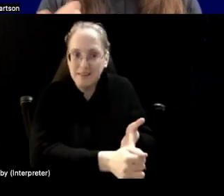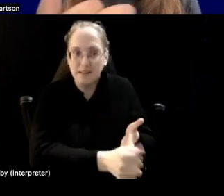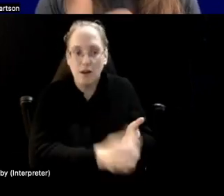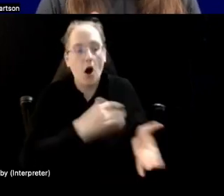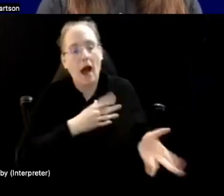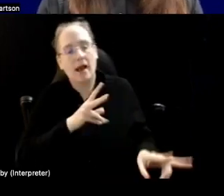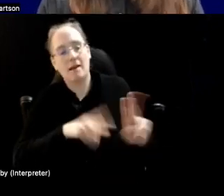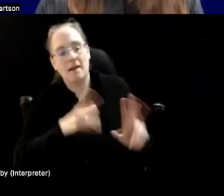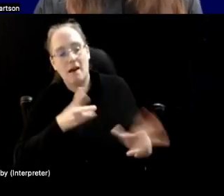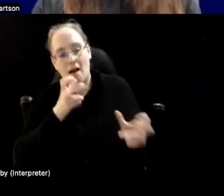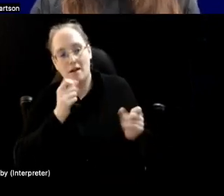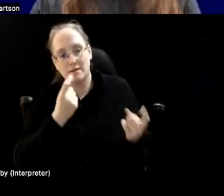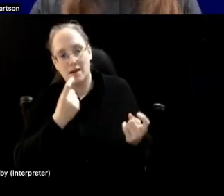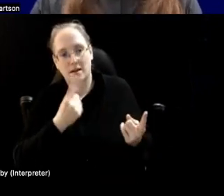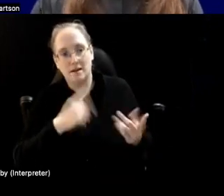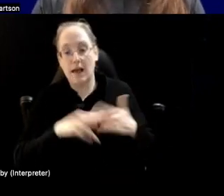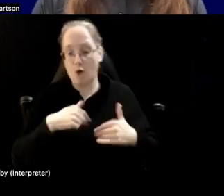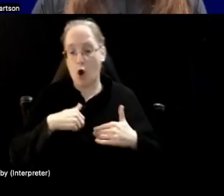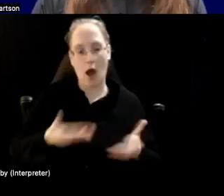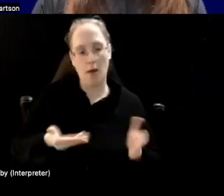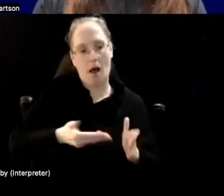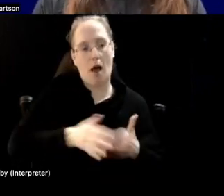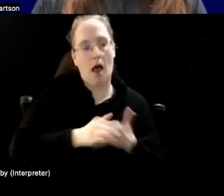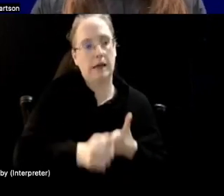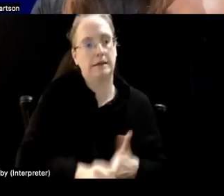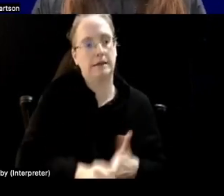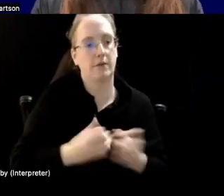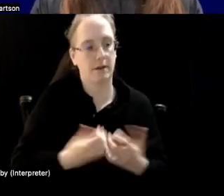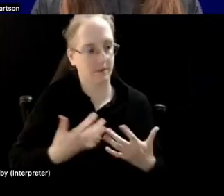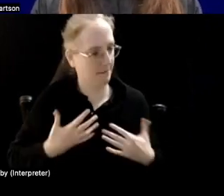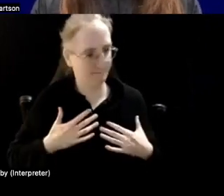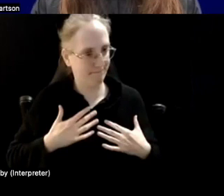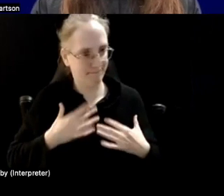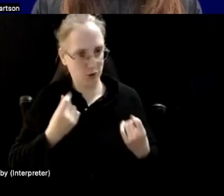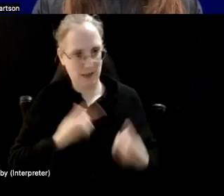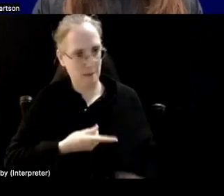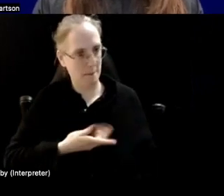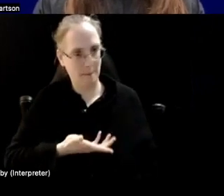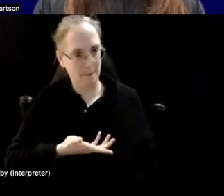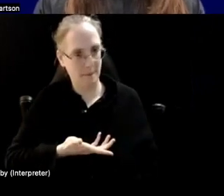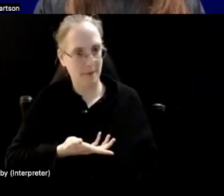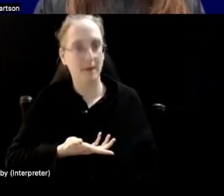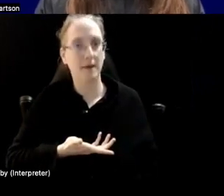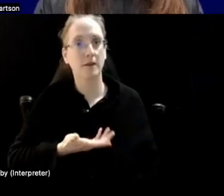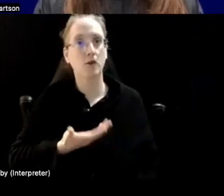you often don't get those insights. We're offering hand under theirs, so we give control